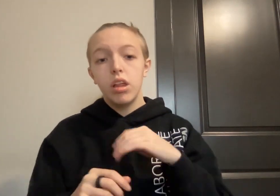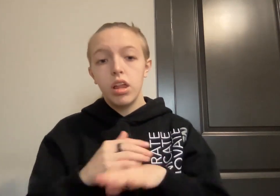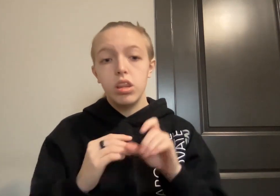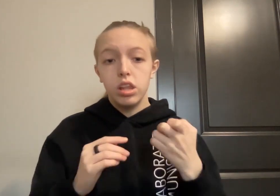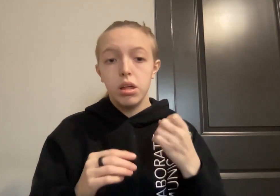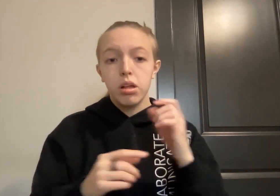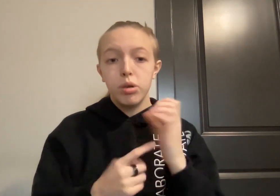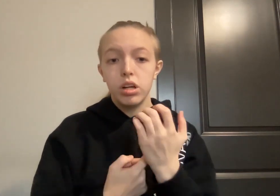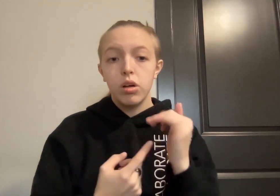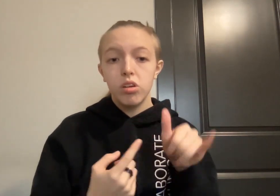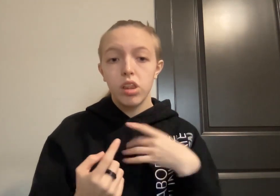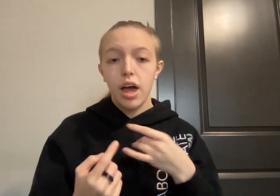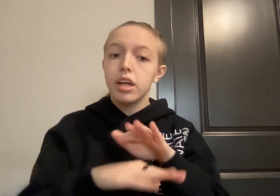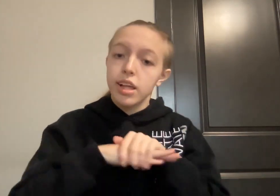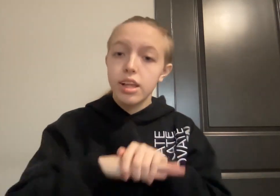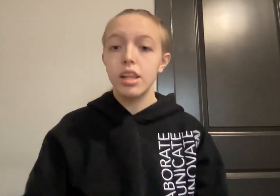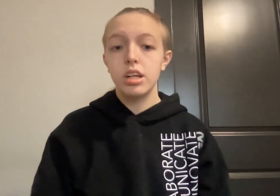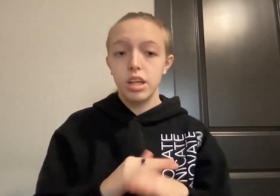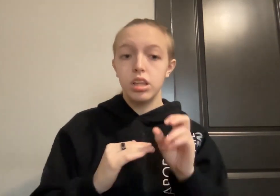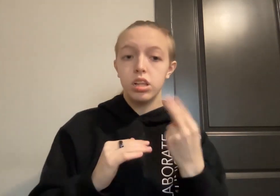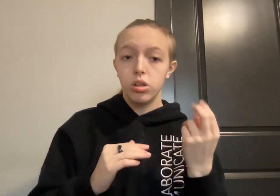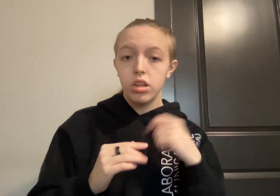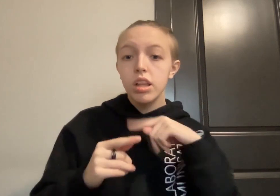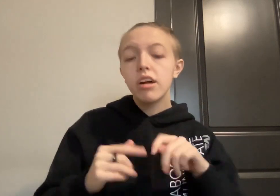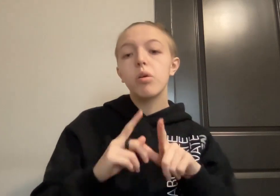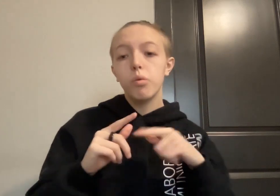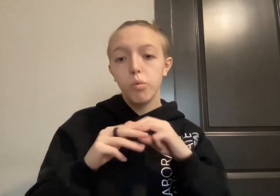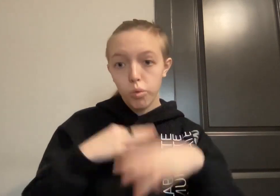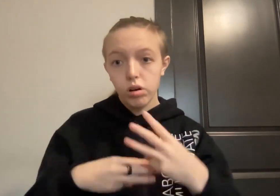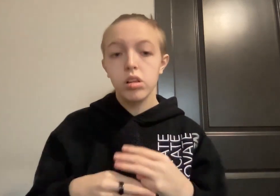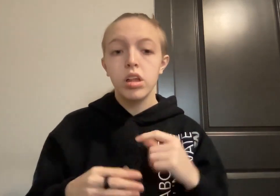in the community just like English in the hearing world